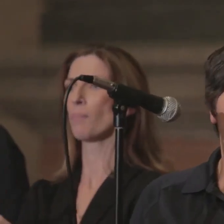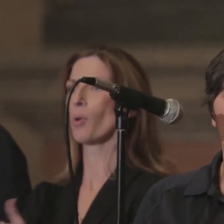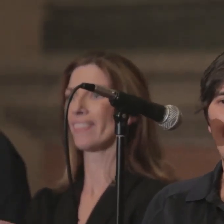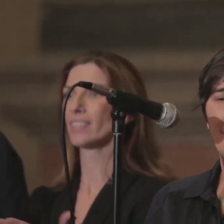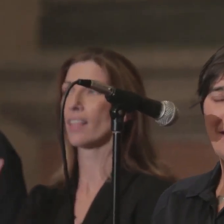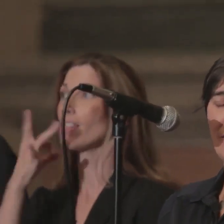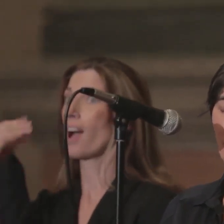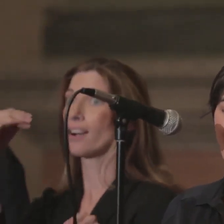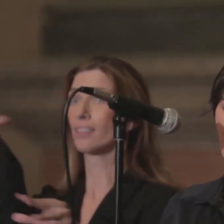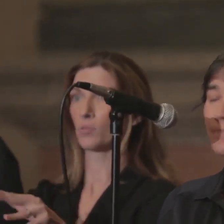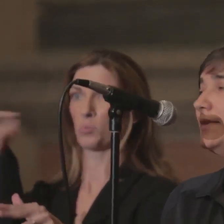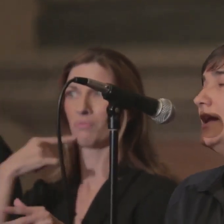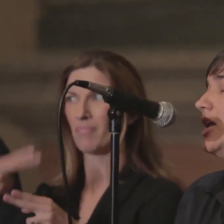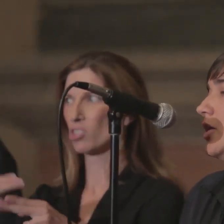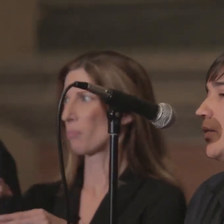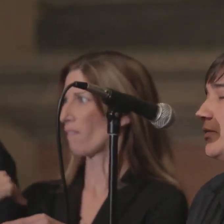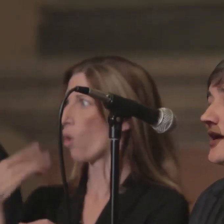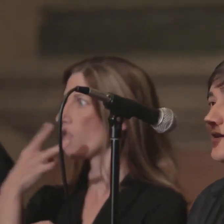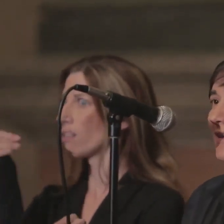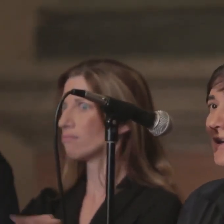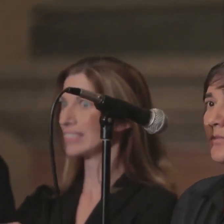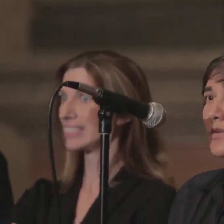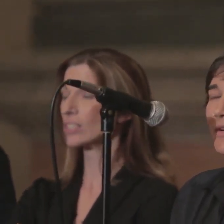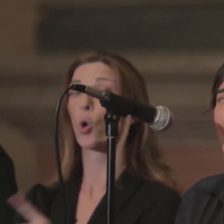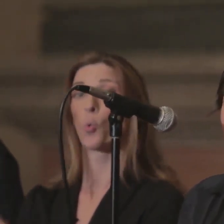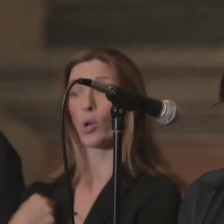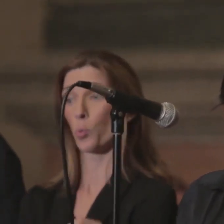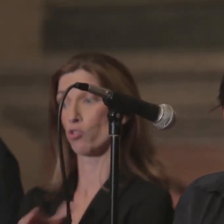towers that was mentioned earlier. When we're on scene, we're really there to